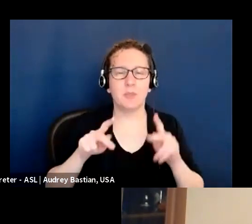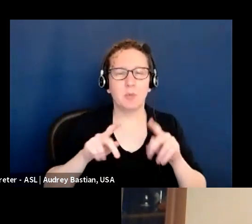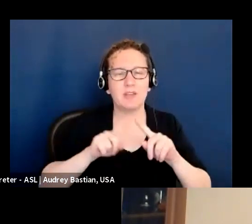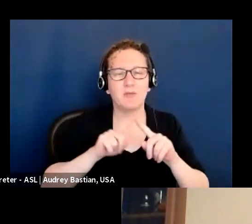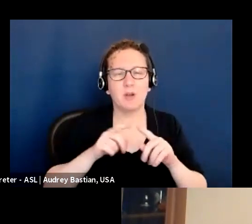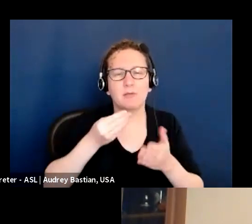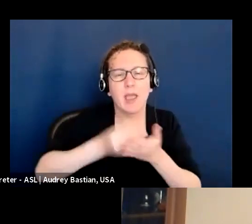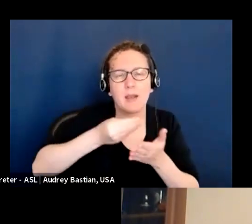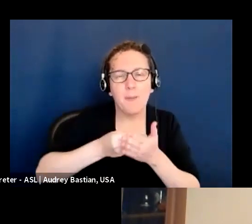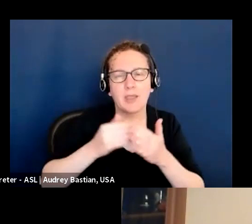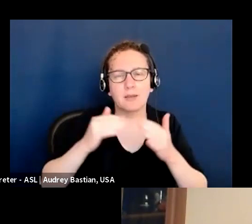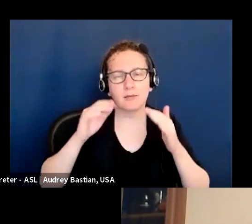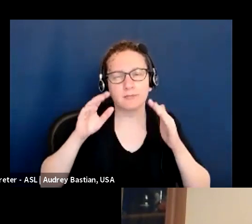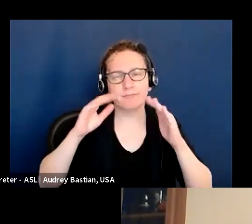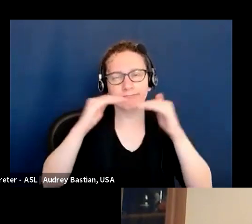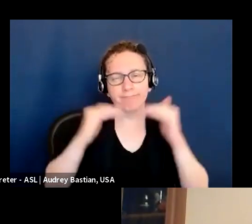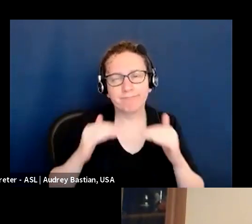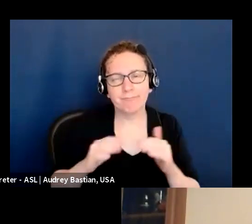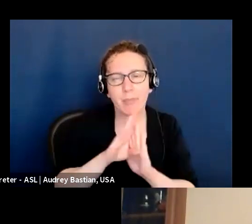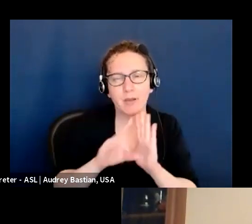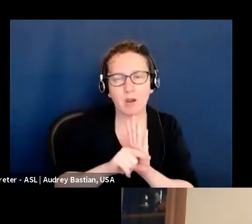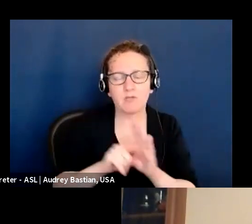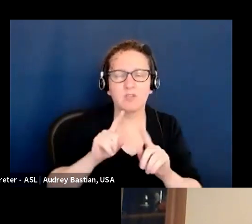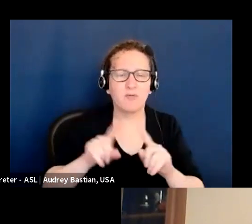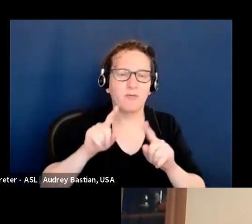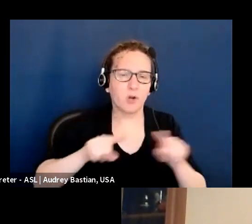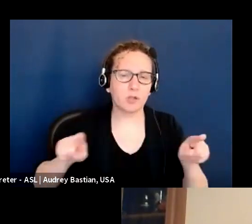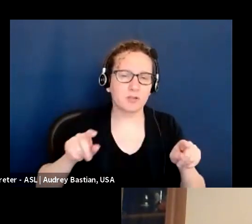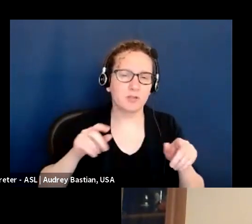just diverse participants in general. So feel free to reach out and